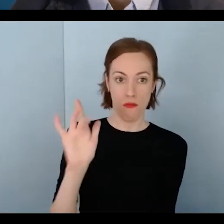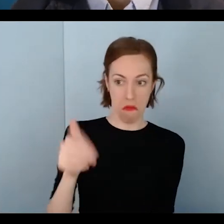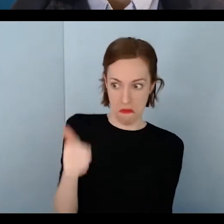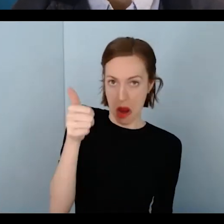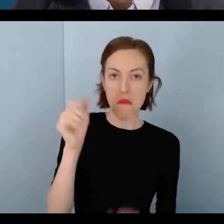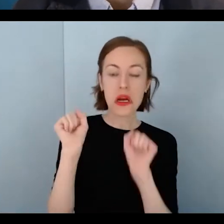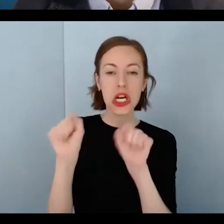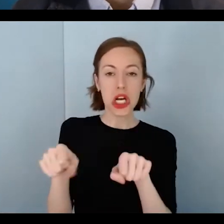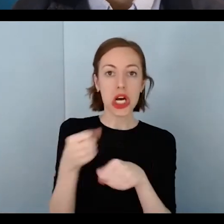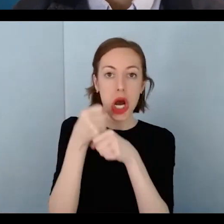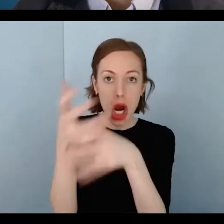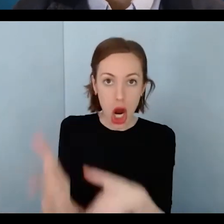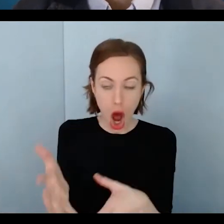this hurting effect.